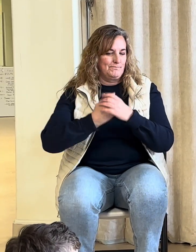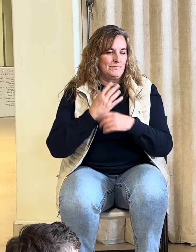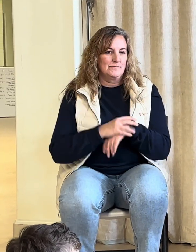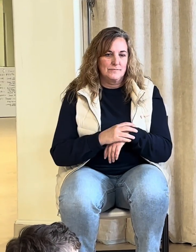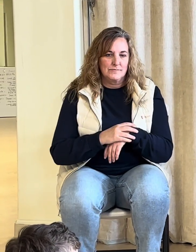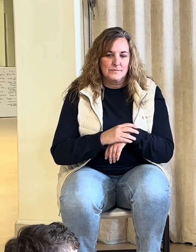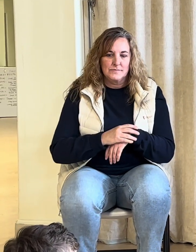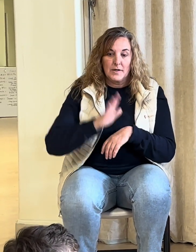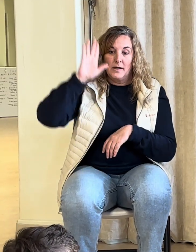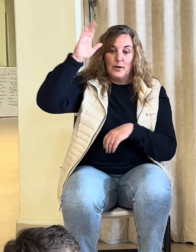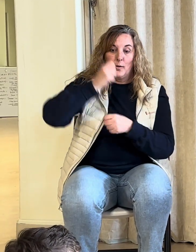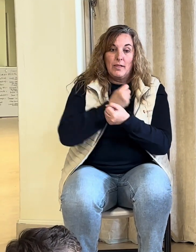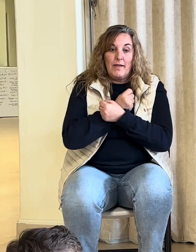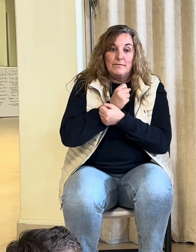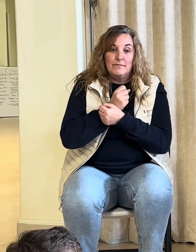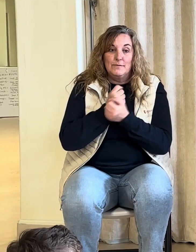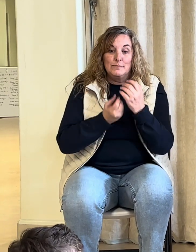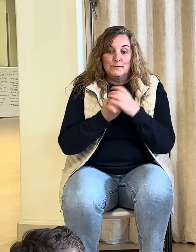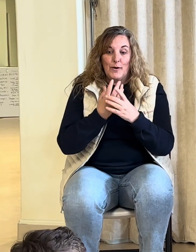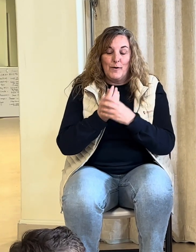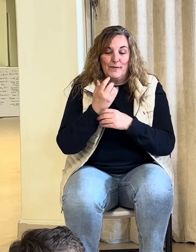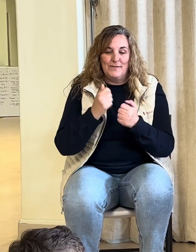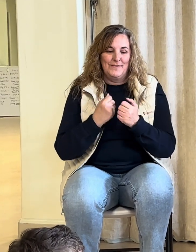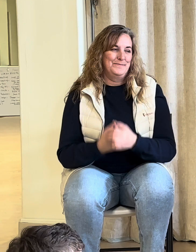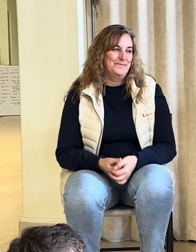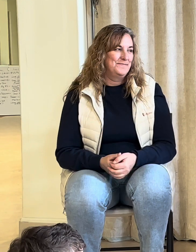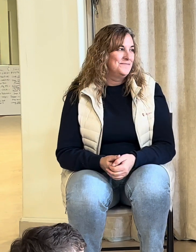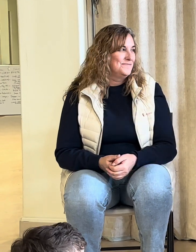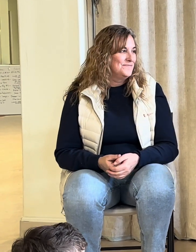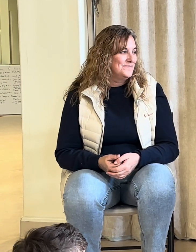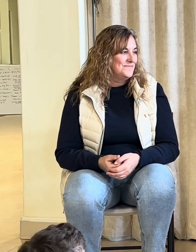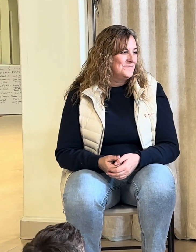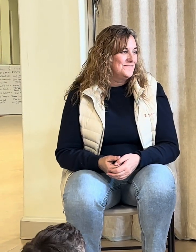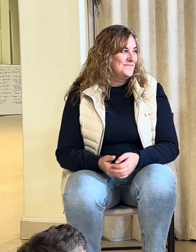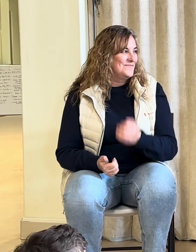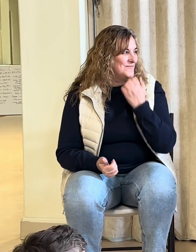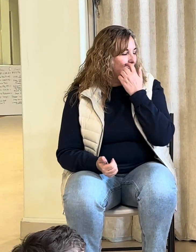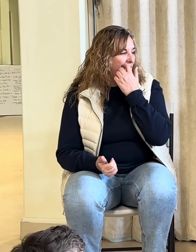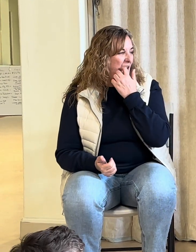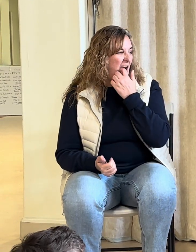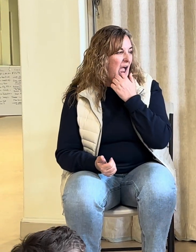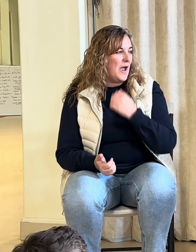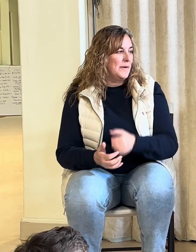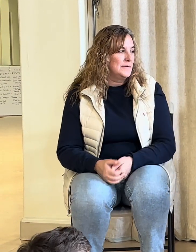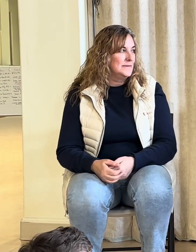if you love to grow flowers. Love to grow flowers. And I pick them and bring them in my